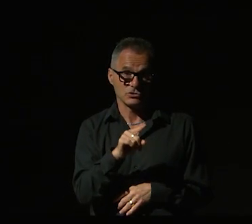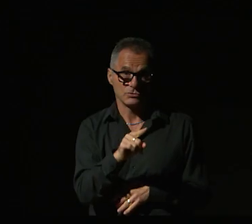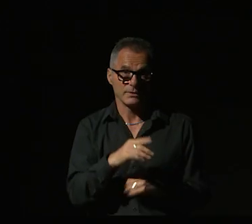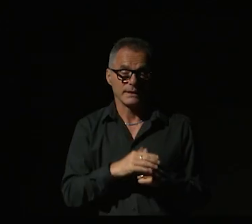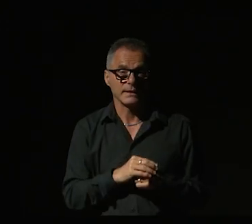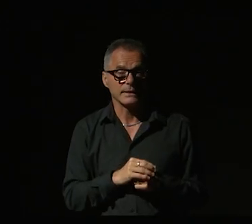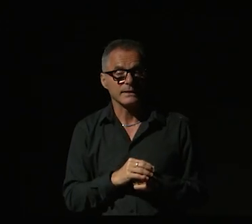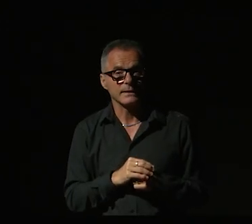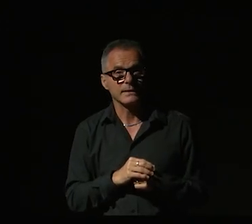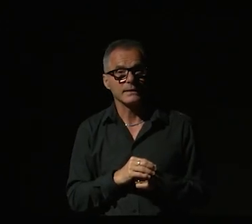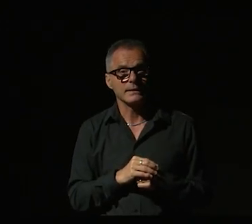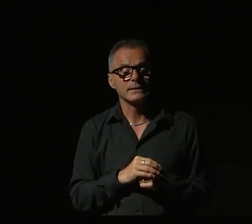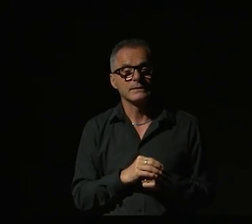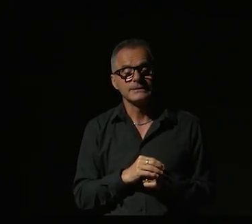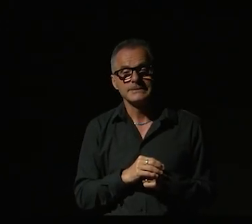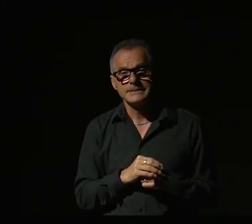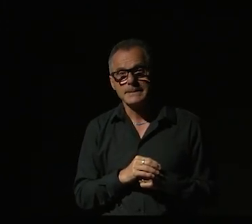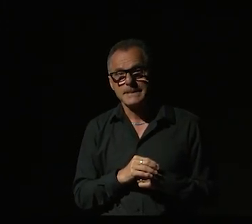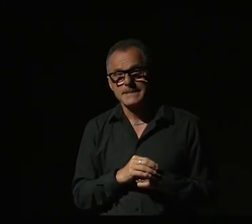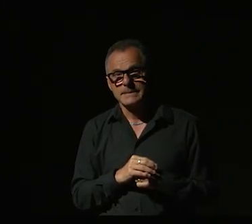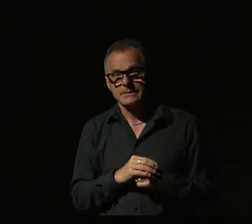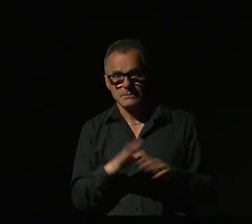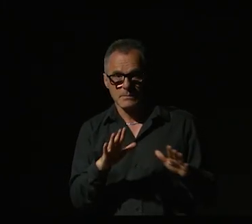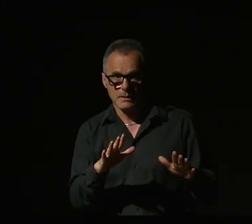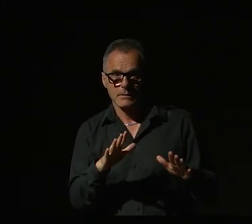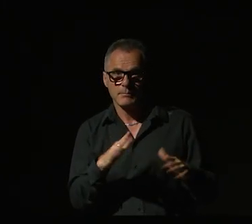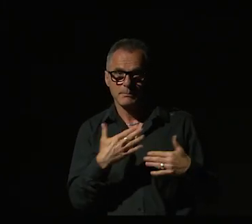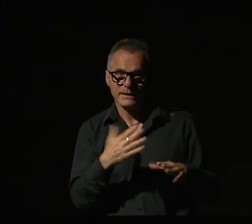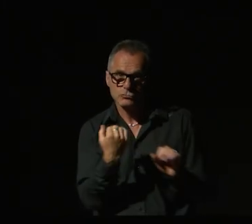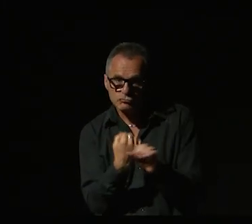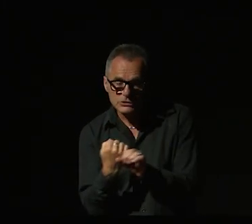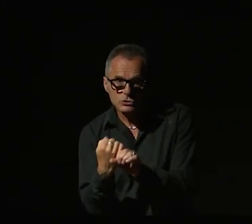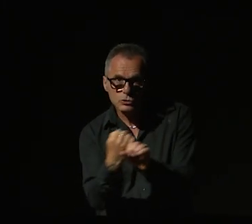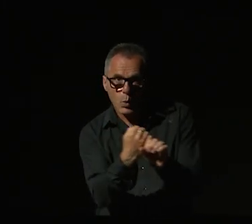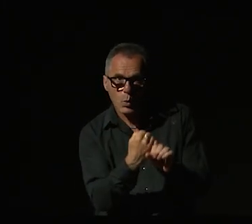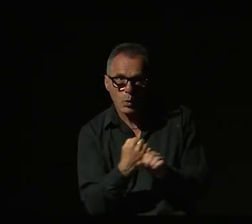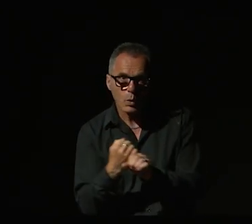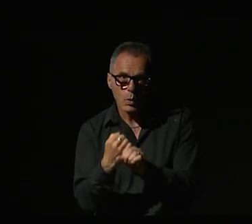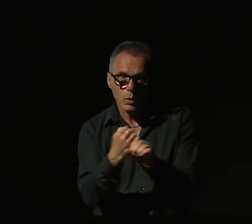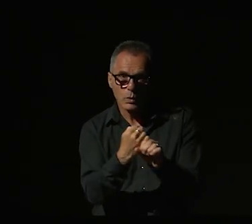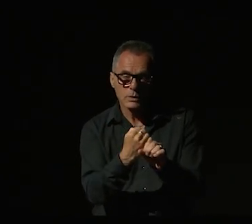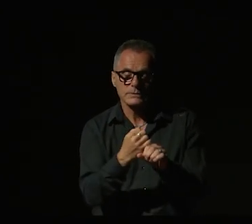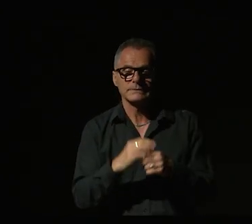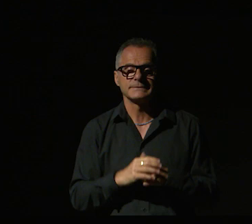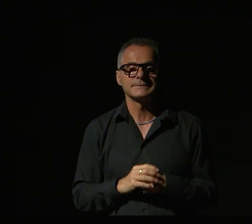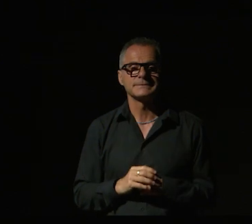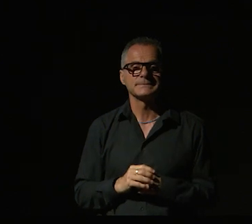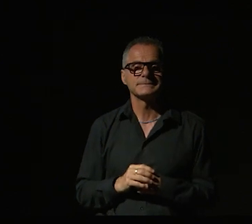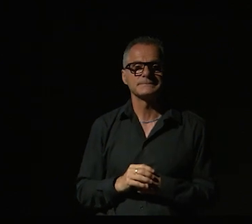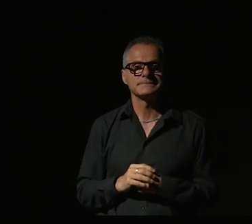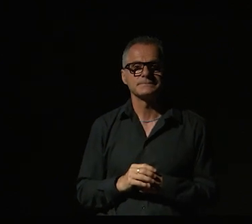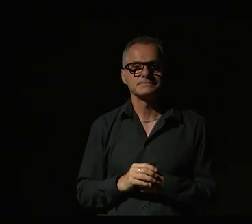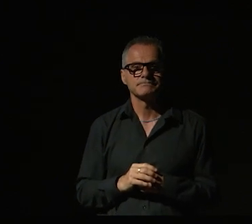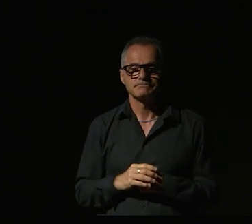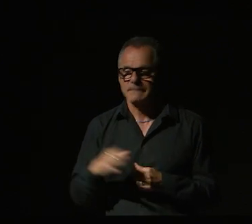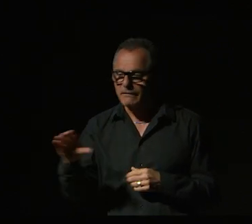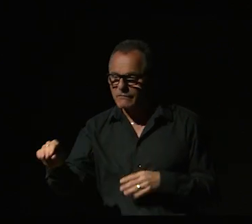had their own sculpture and restorers that were normally there to complete the fragments that were found at the time,